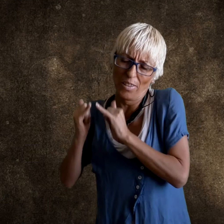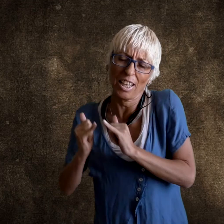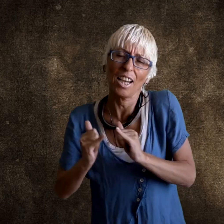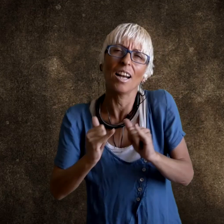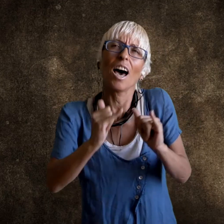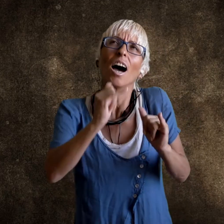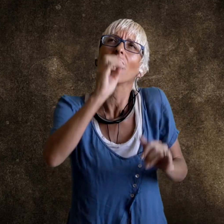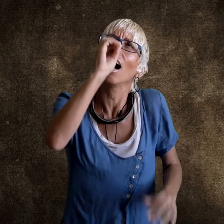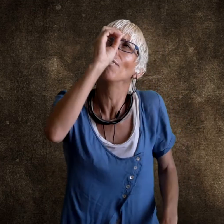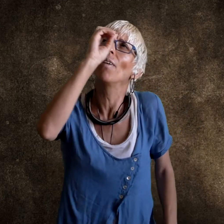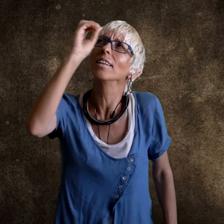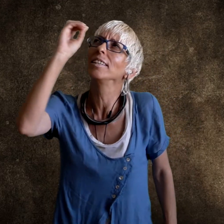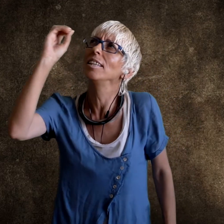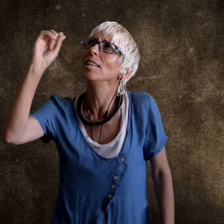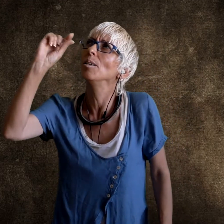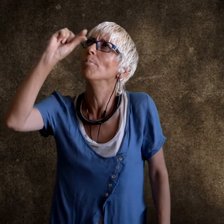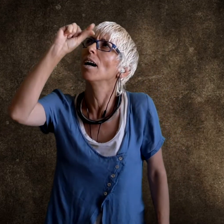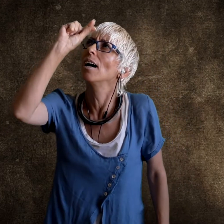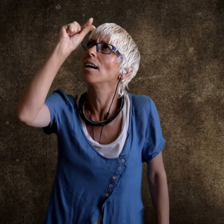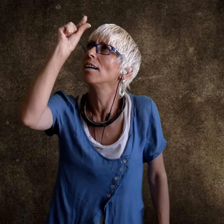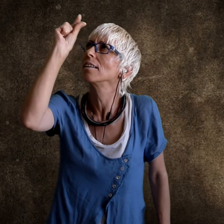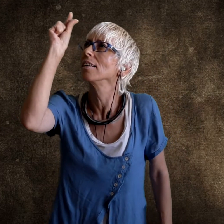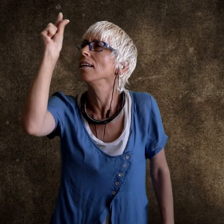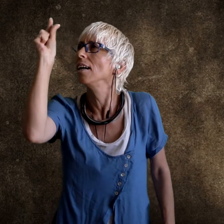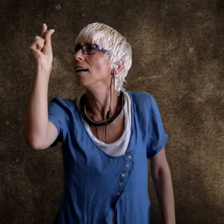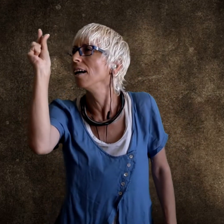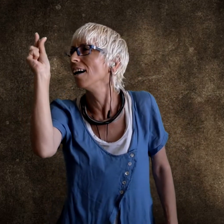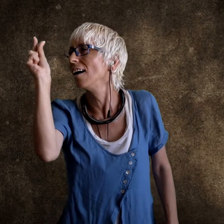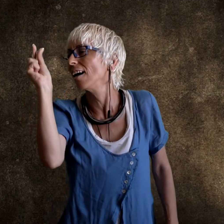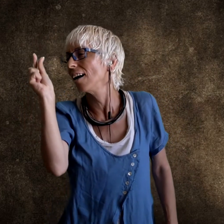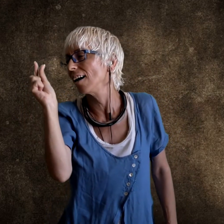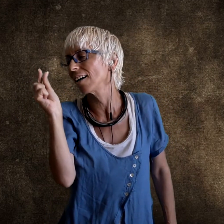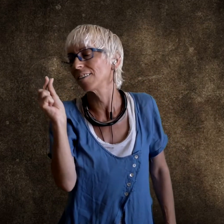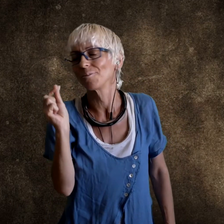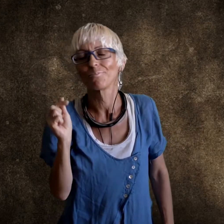I'll bring you stones from the moon